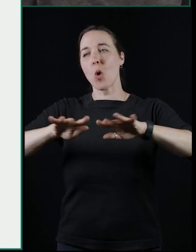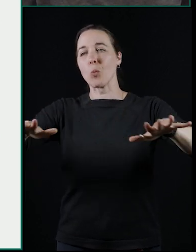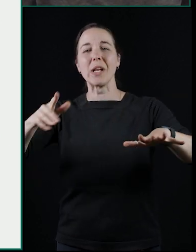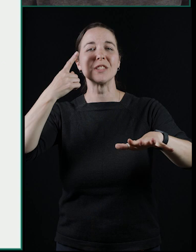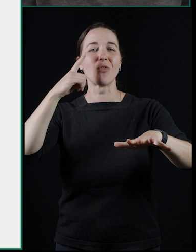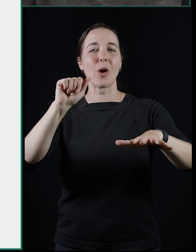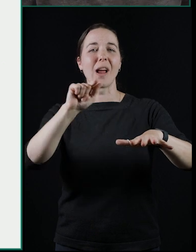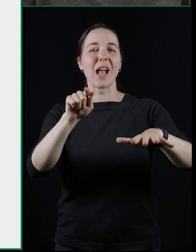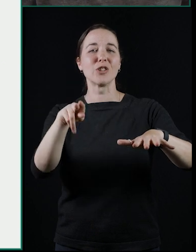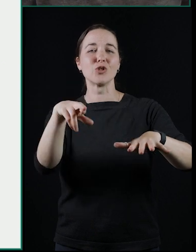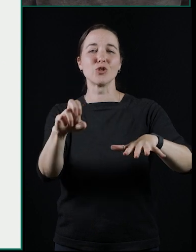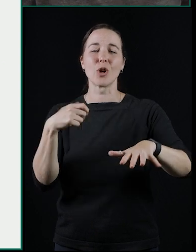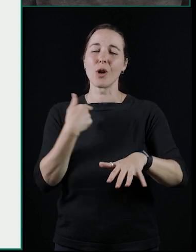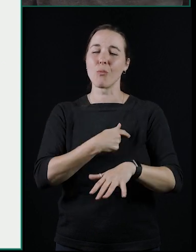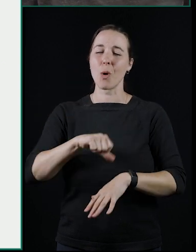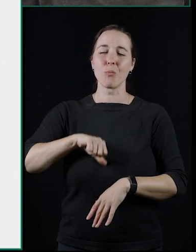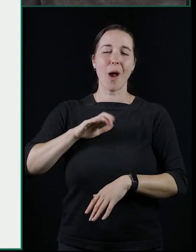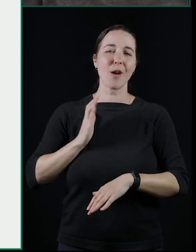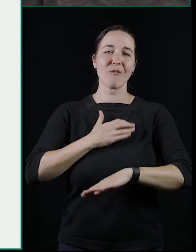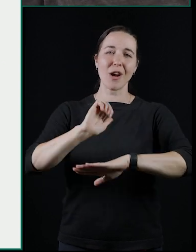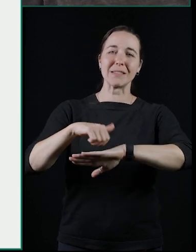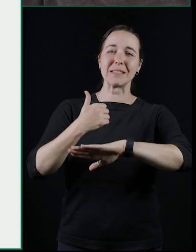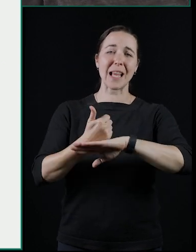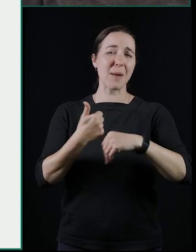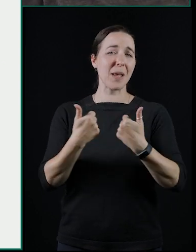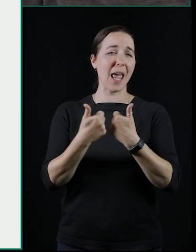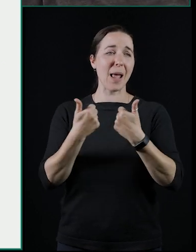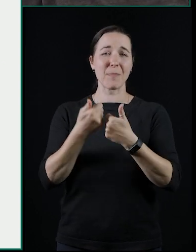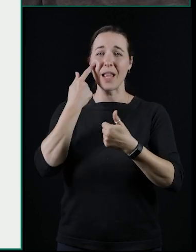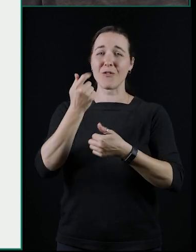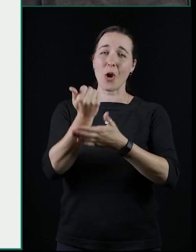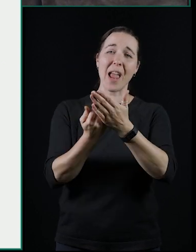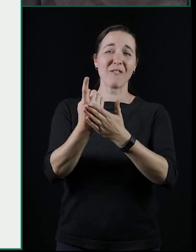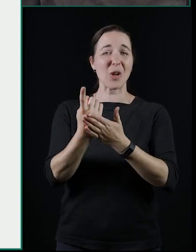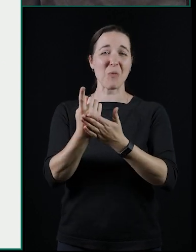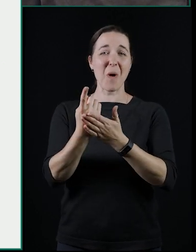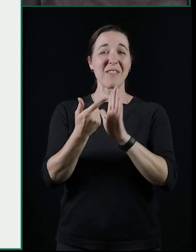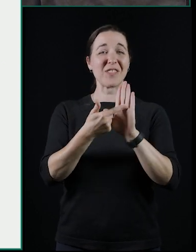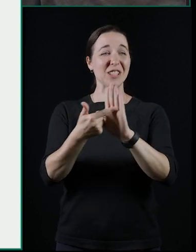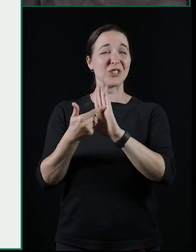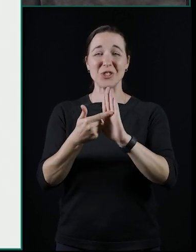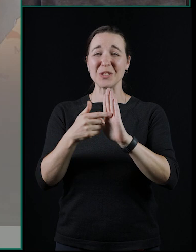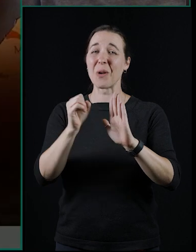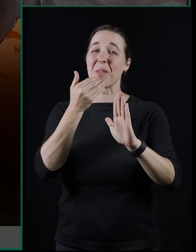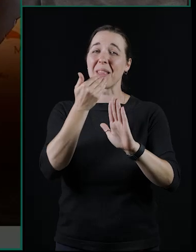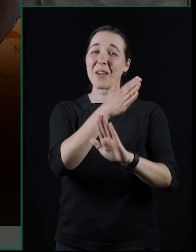And we're proud of our set of Games for Everyone features. So thank you for your time today